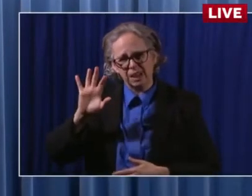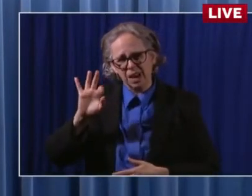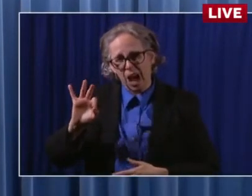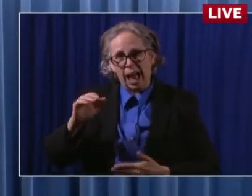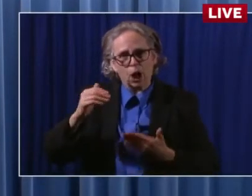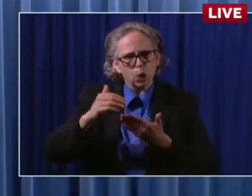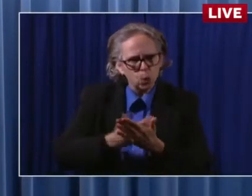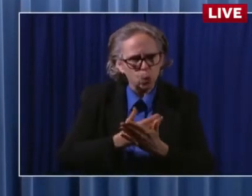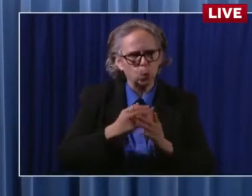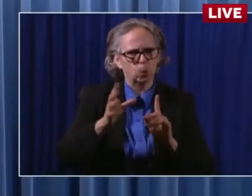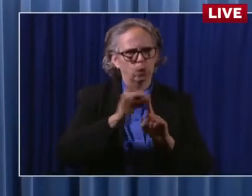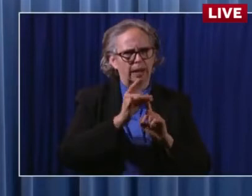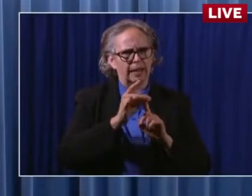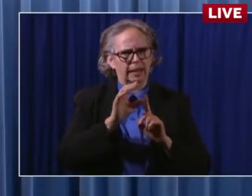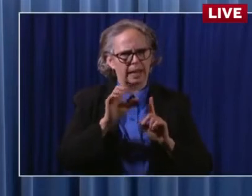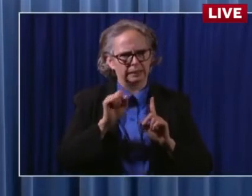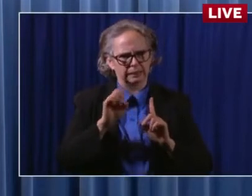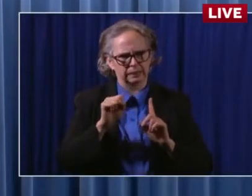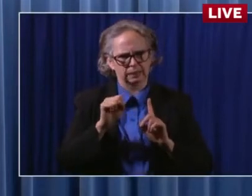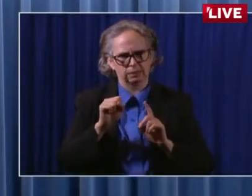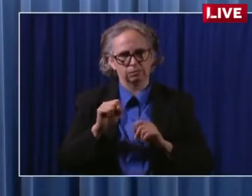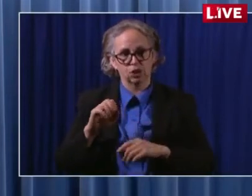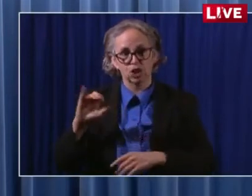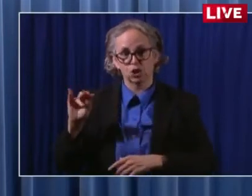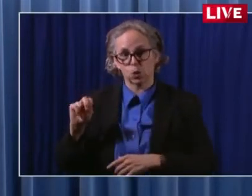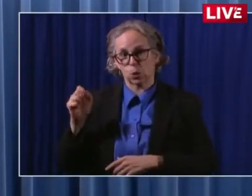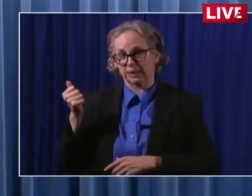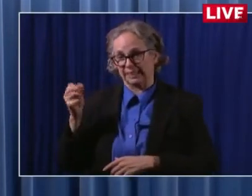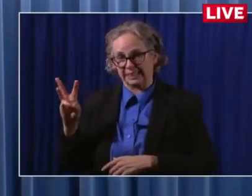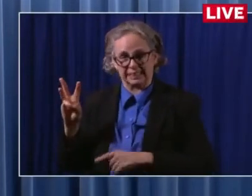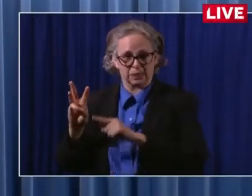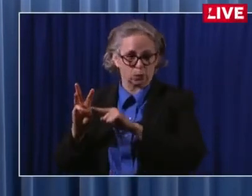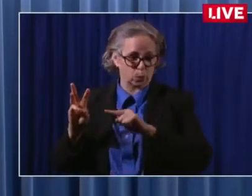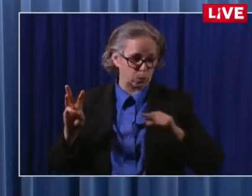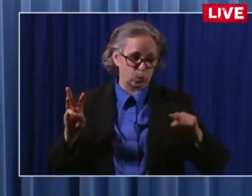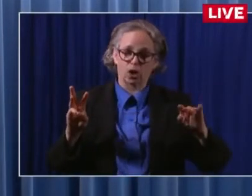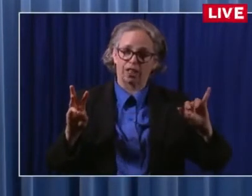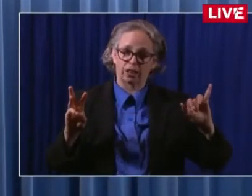DURING THE LAST TWO WEEKS, SUMMIT COUNTY HAD A TOTAL OF 59 CASES PER 100,000.